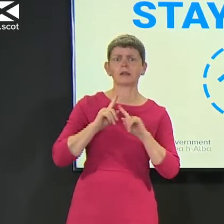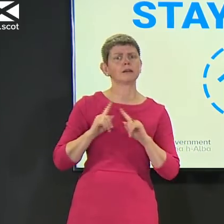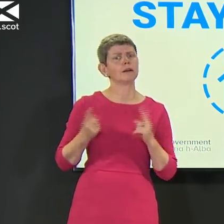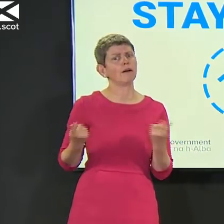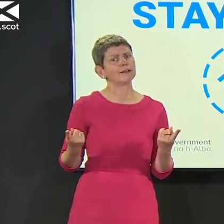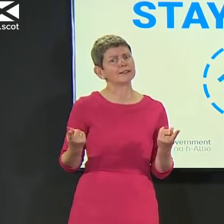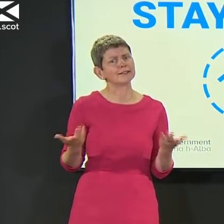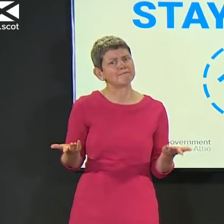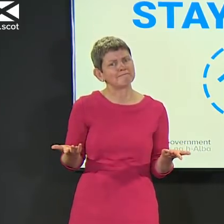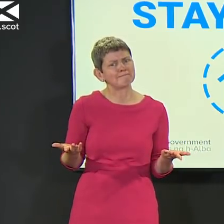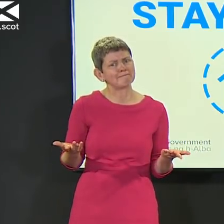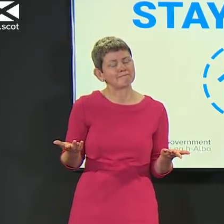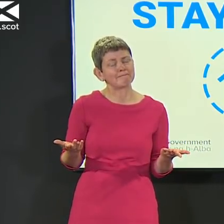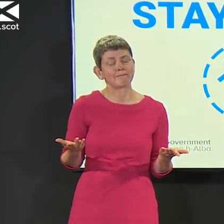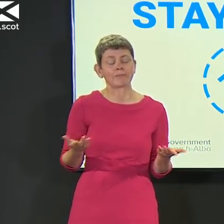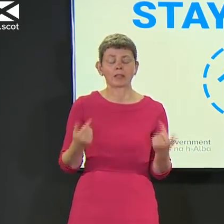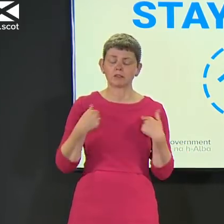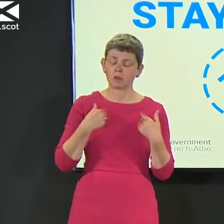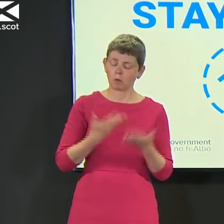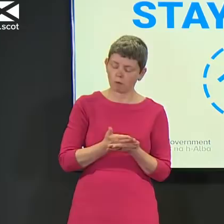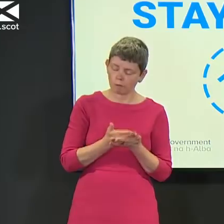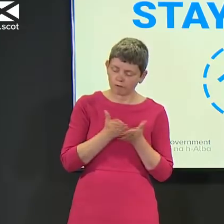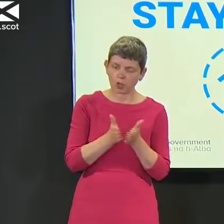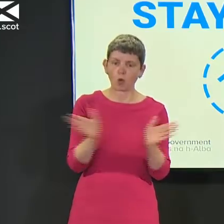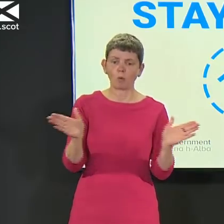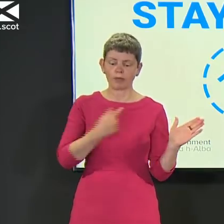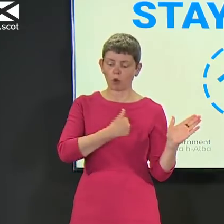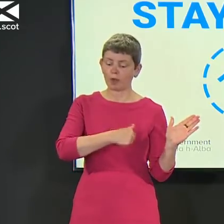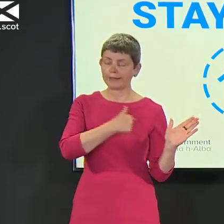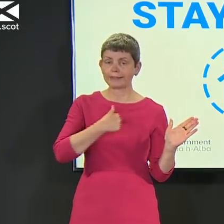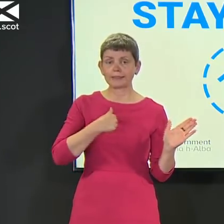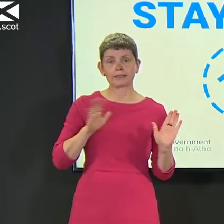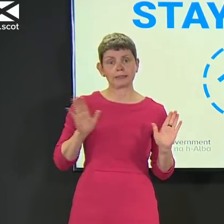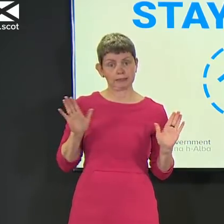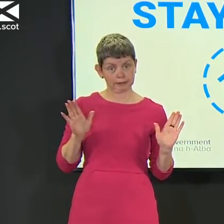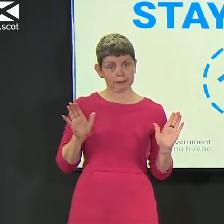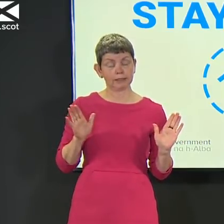be open about that i always will try to be open about that and i will be absolutely as long as